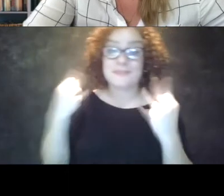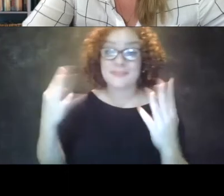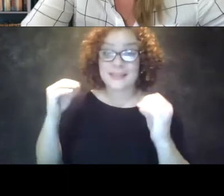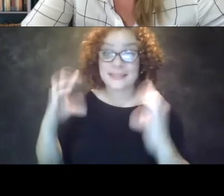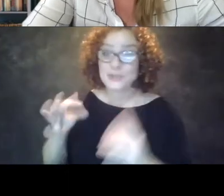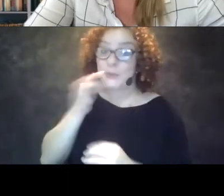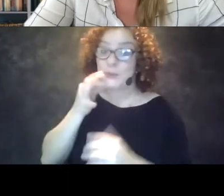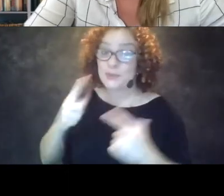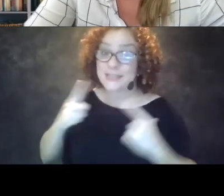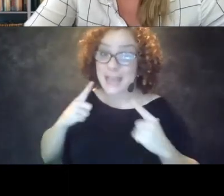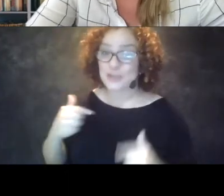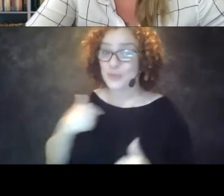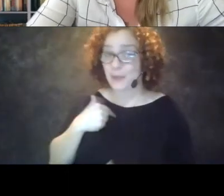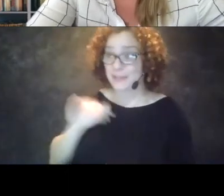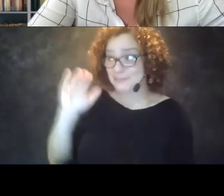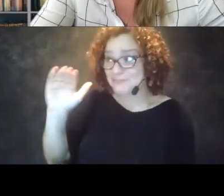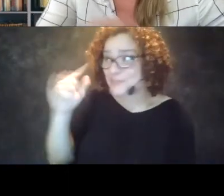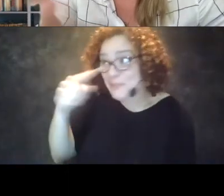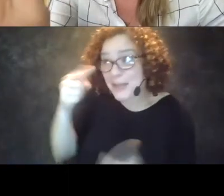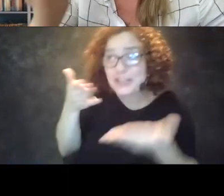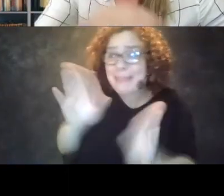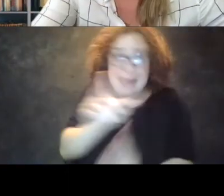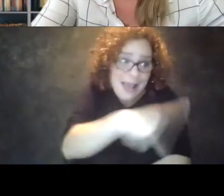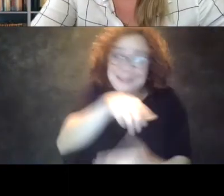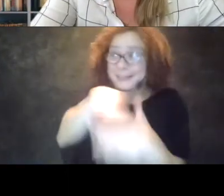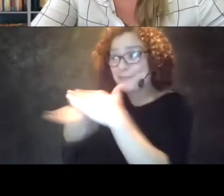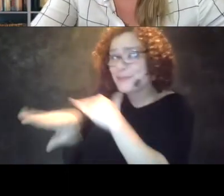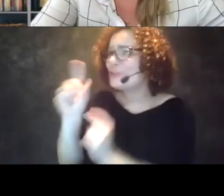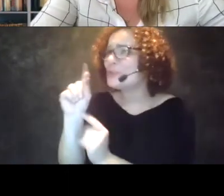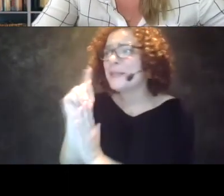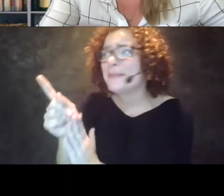be like, hey just let us come in for like 20 minutes we'll sit in the back like, you